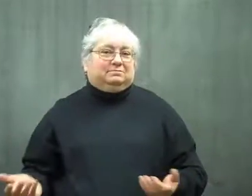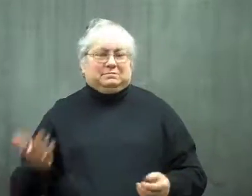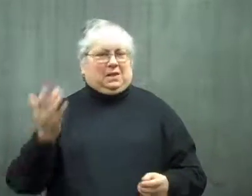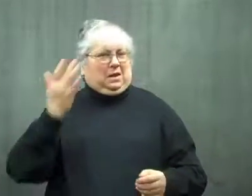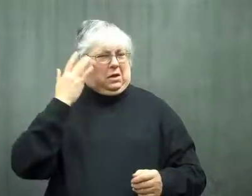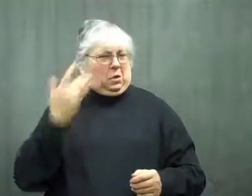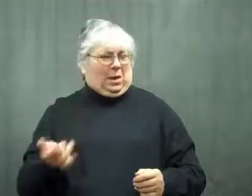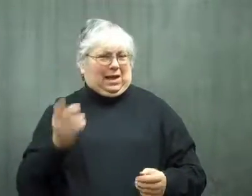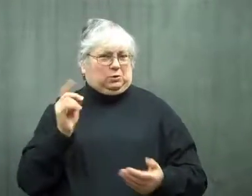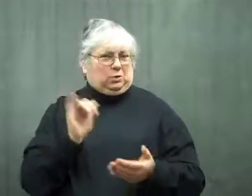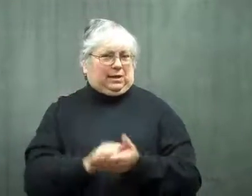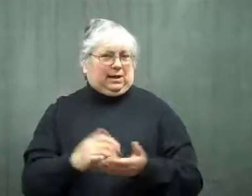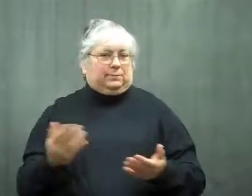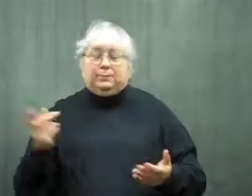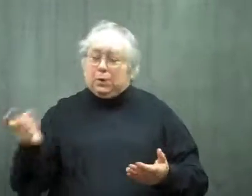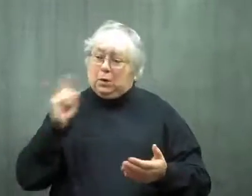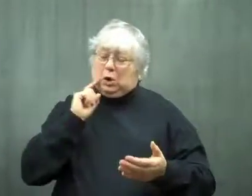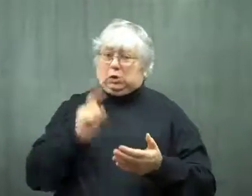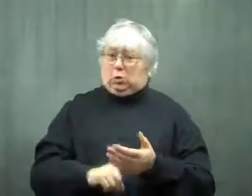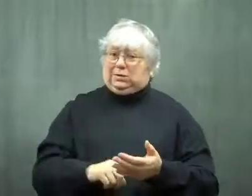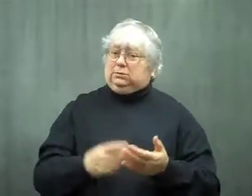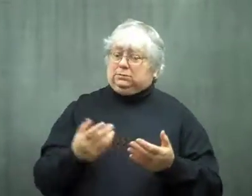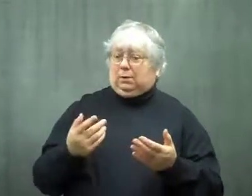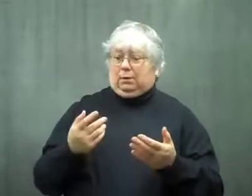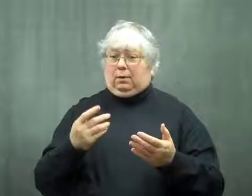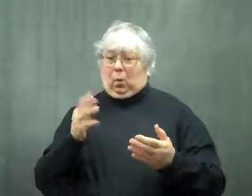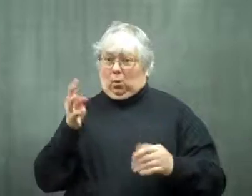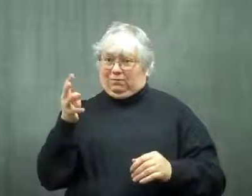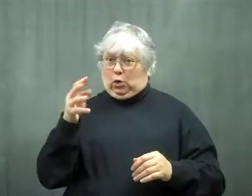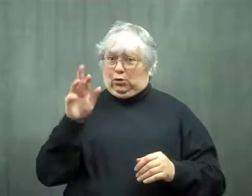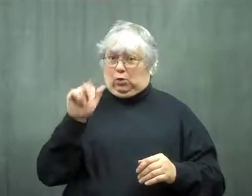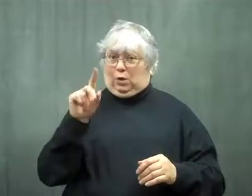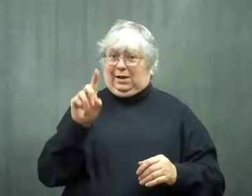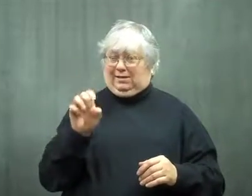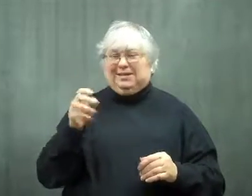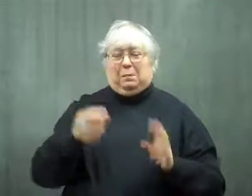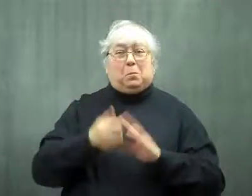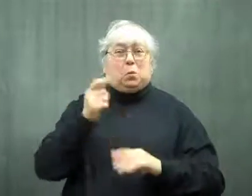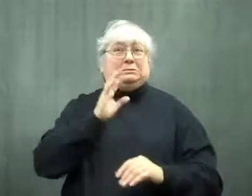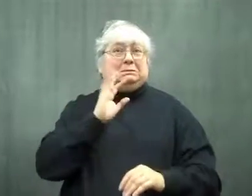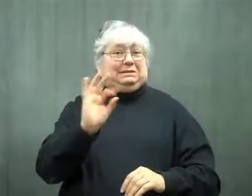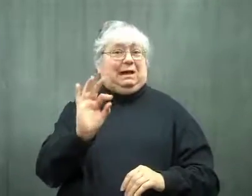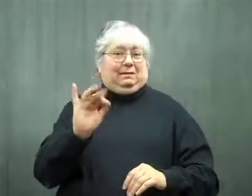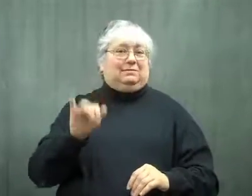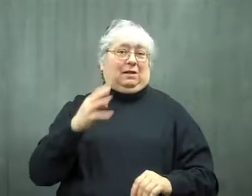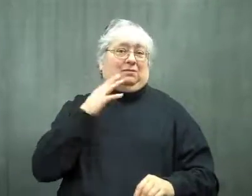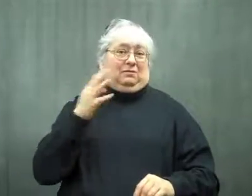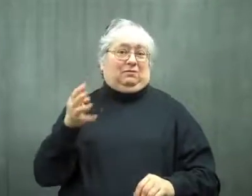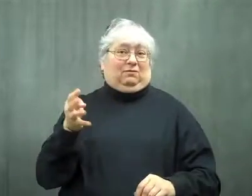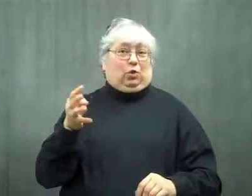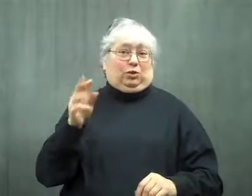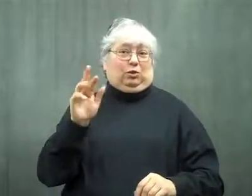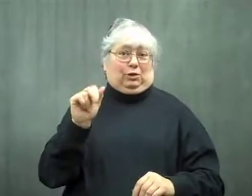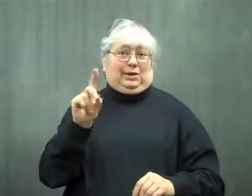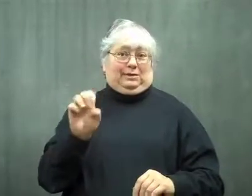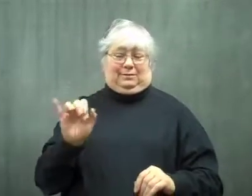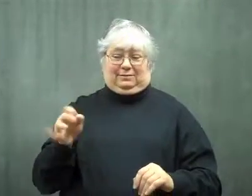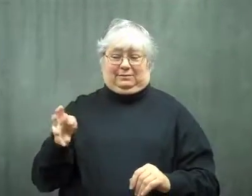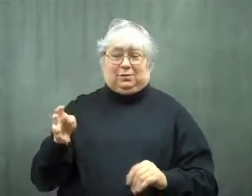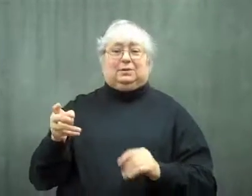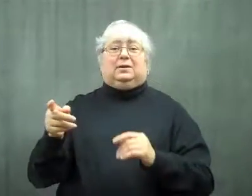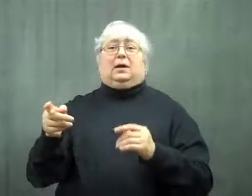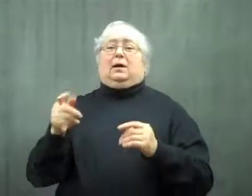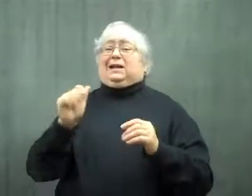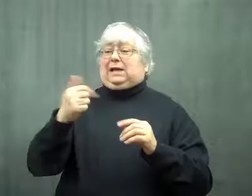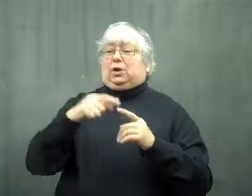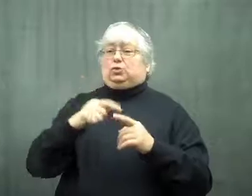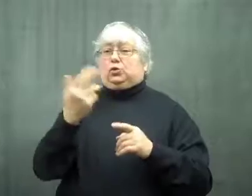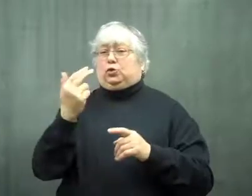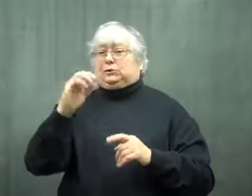The reason is that in 4th grade, when most children are 9 years old,